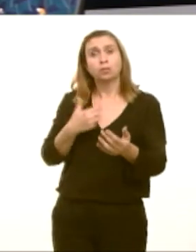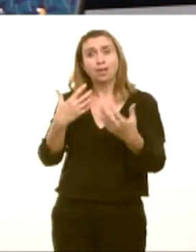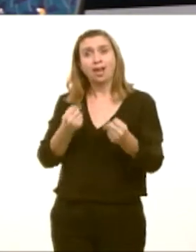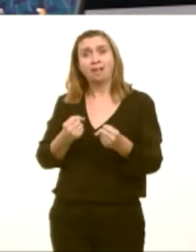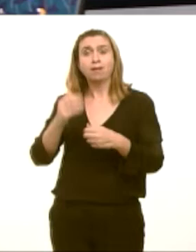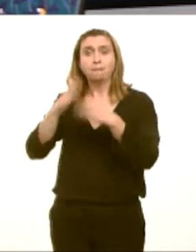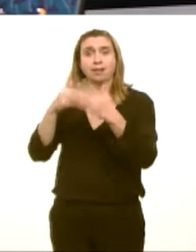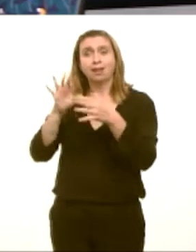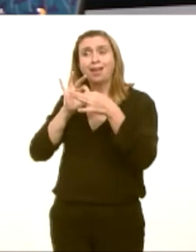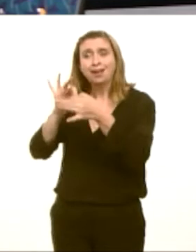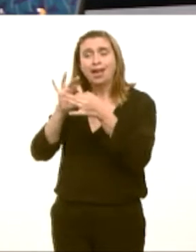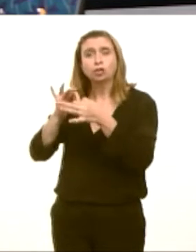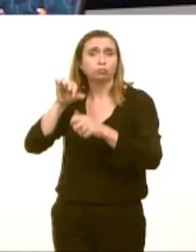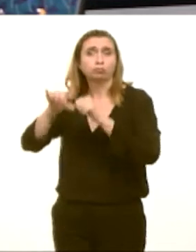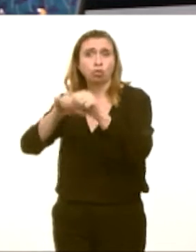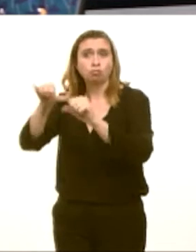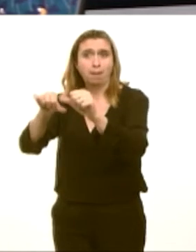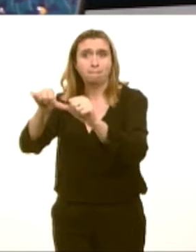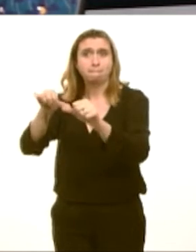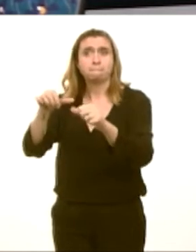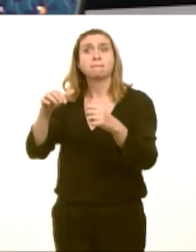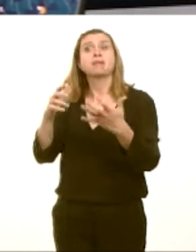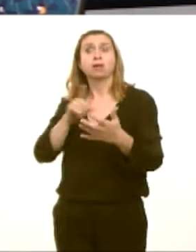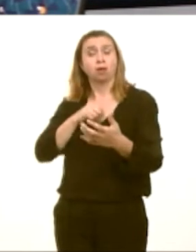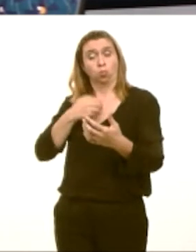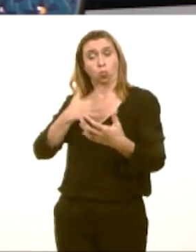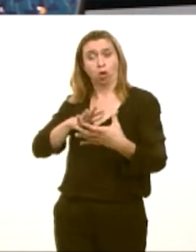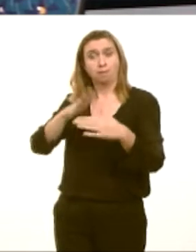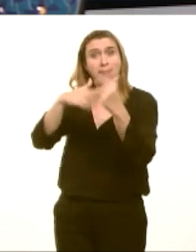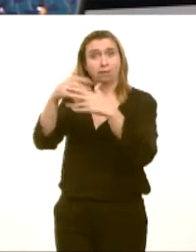It was established toóI use that dreaded wordóëengageí with house builders and industry